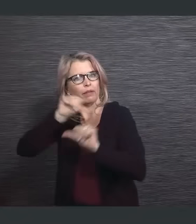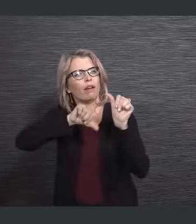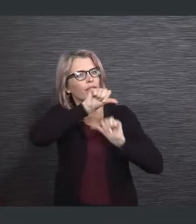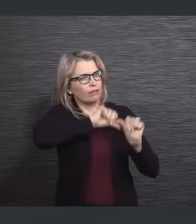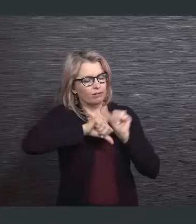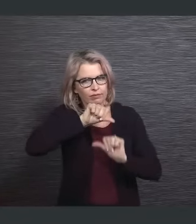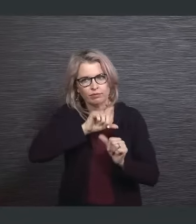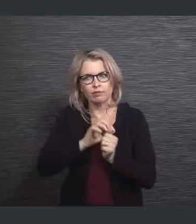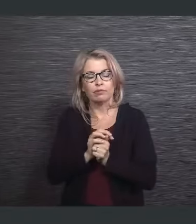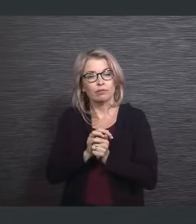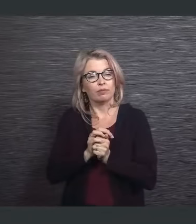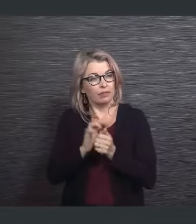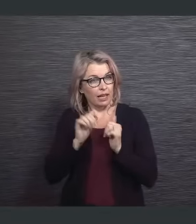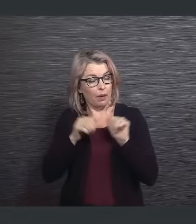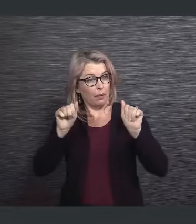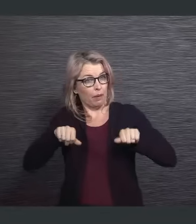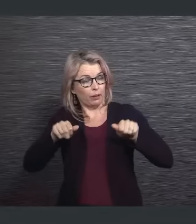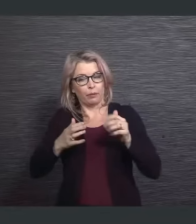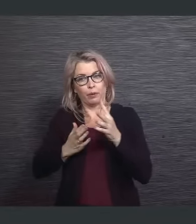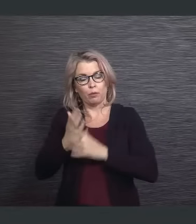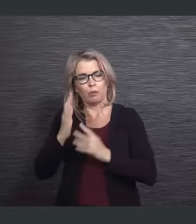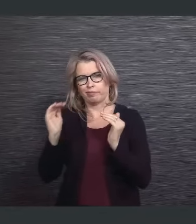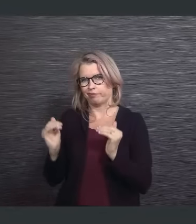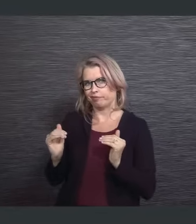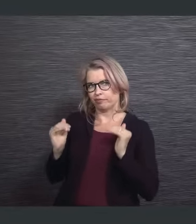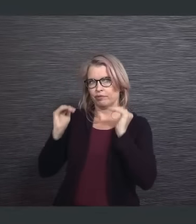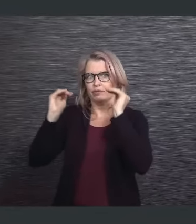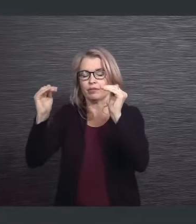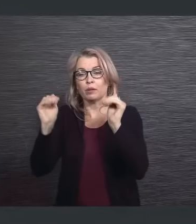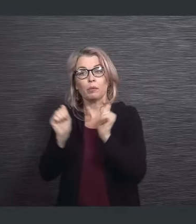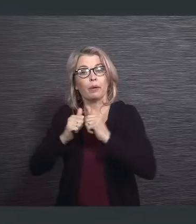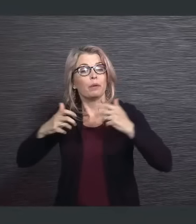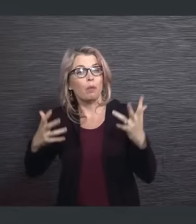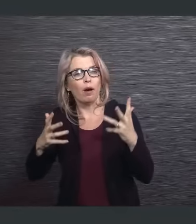It's made possible through advancements in computing